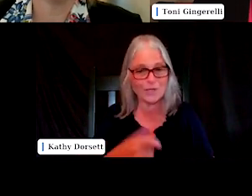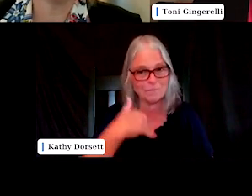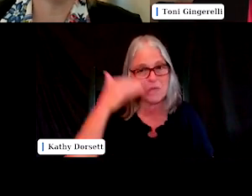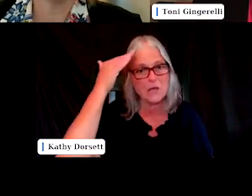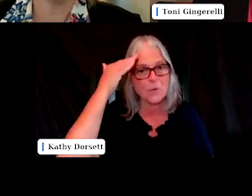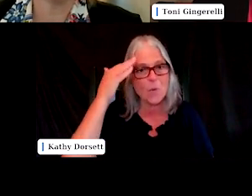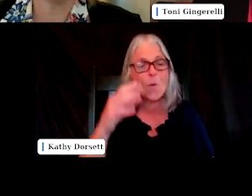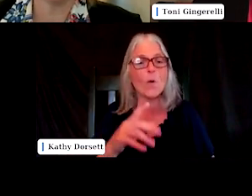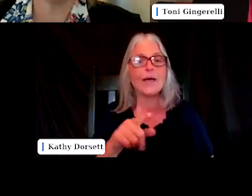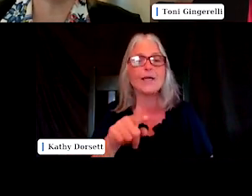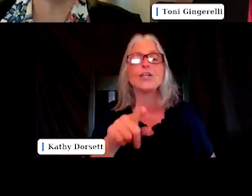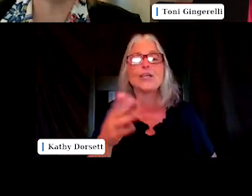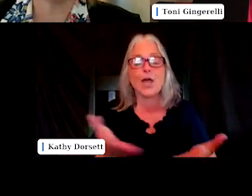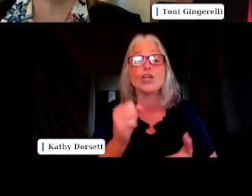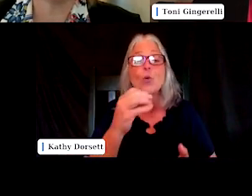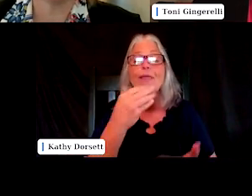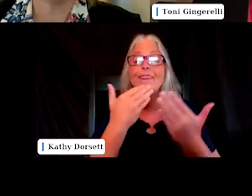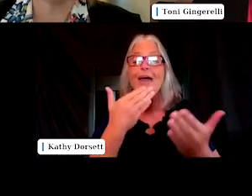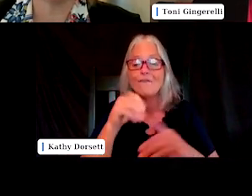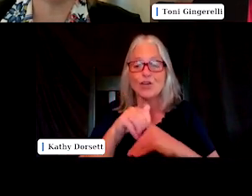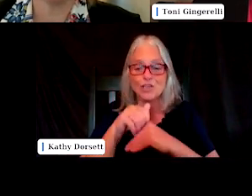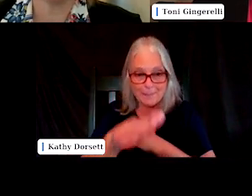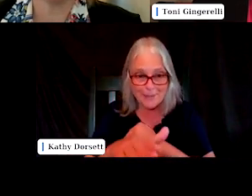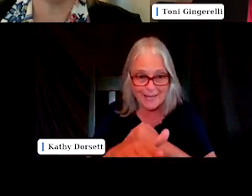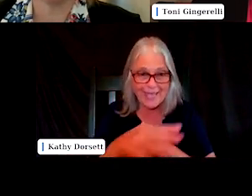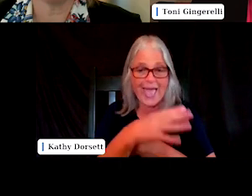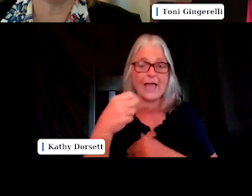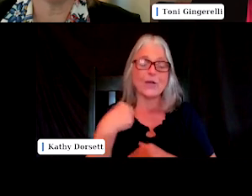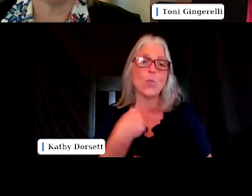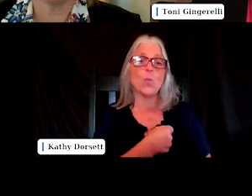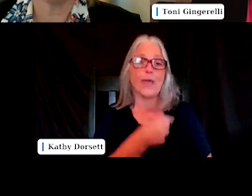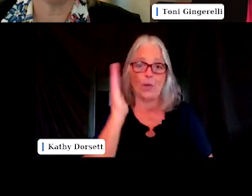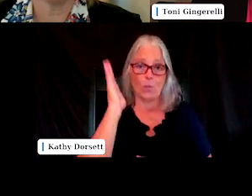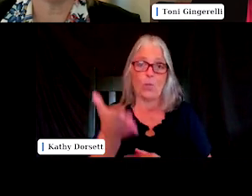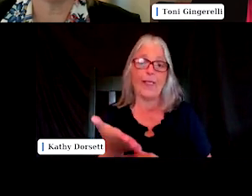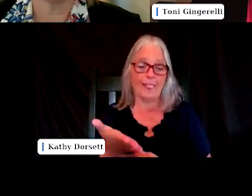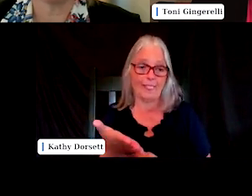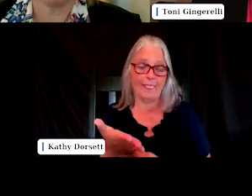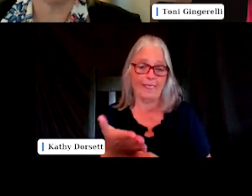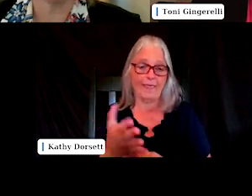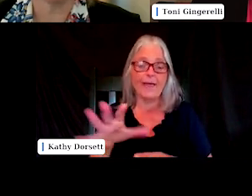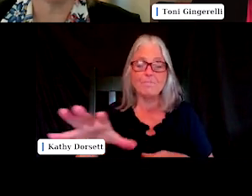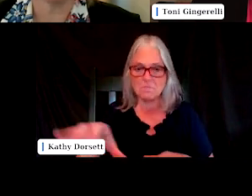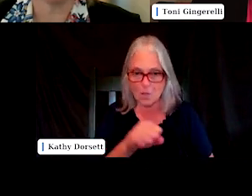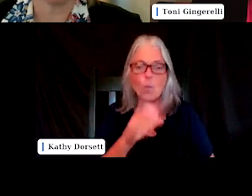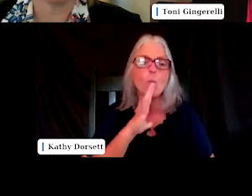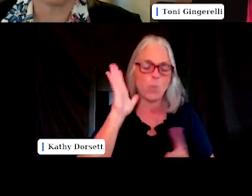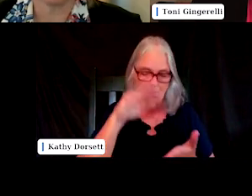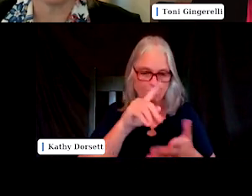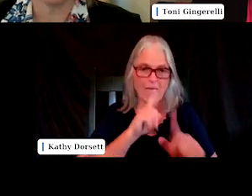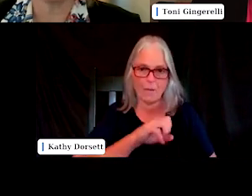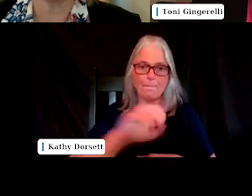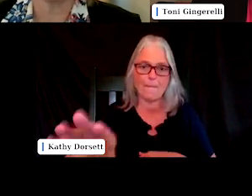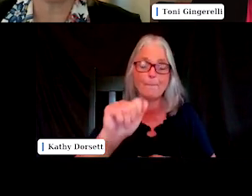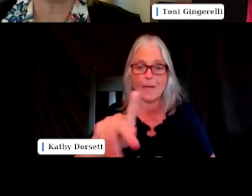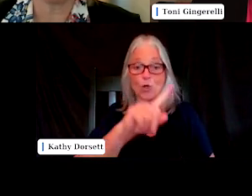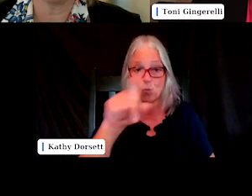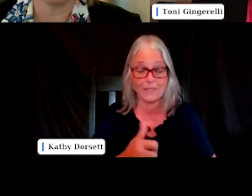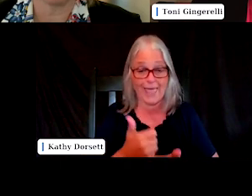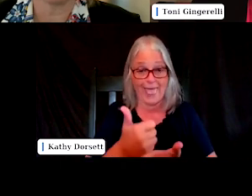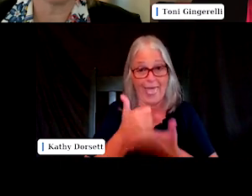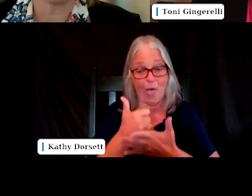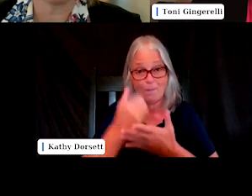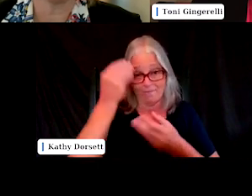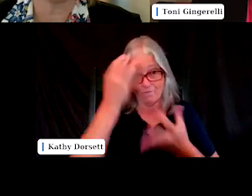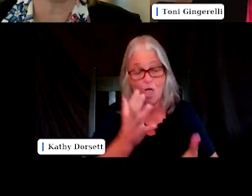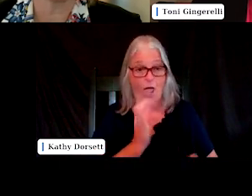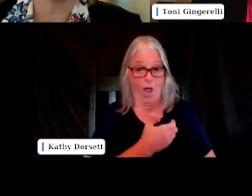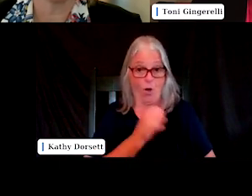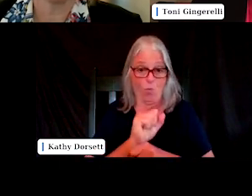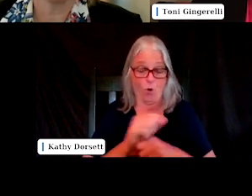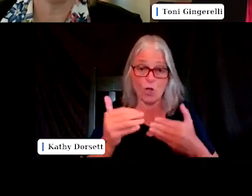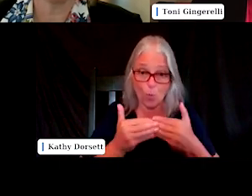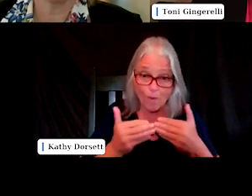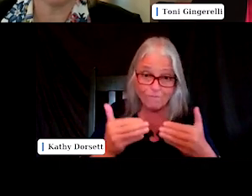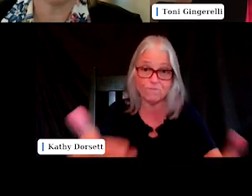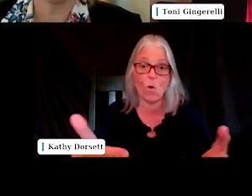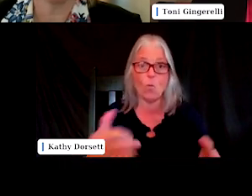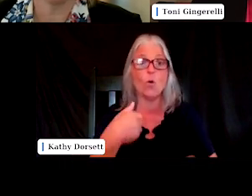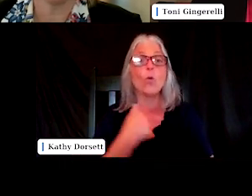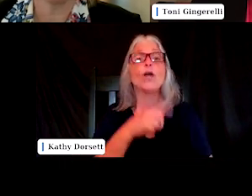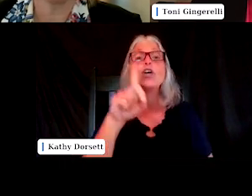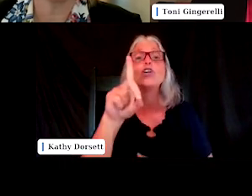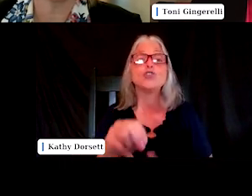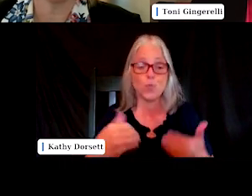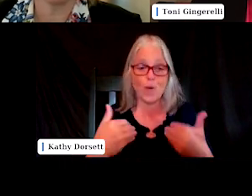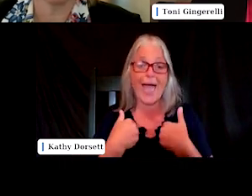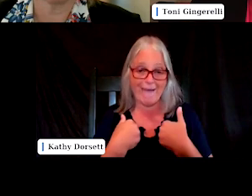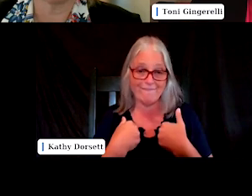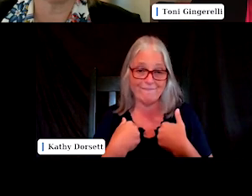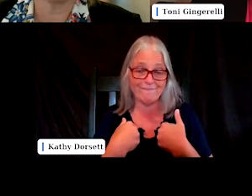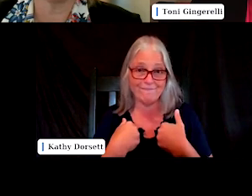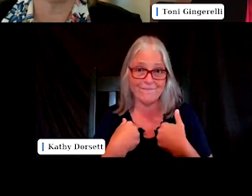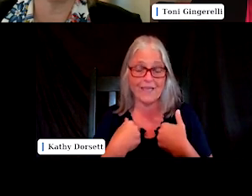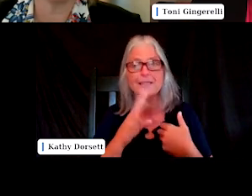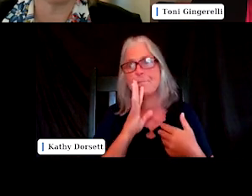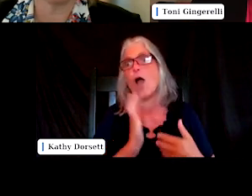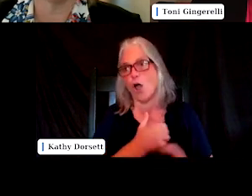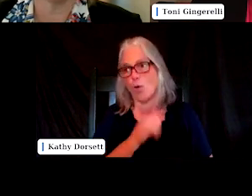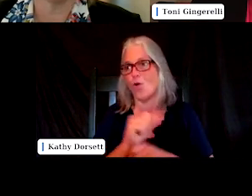Here, so thank you for submitting them, and we will. We will, take those back your questions. Help inform? Our work going forward. We do have speaking of our work going forward, we have.